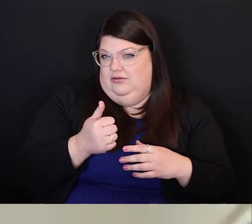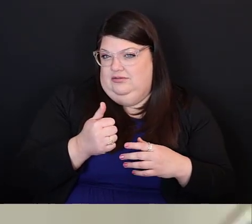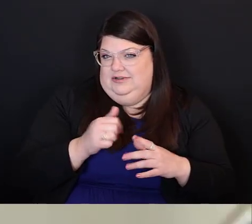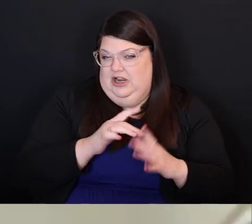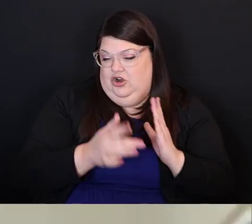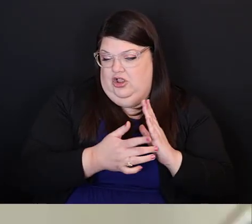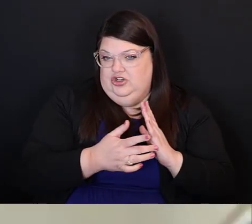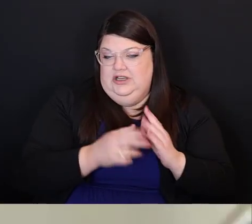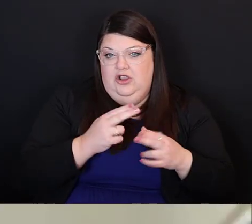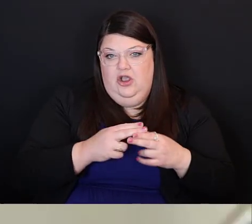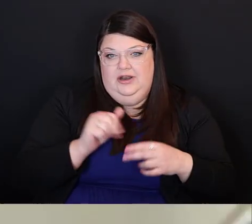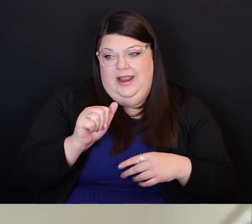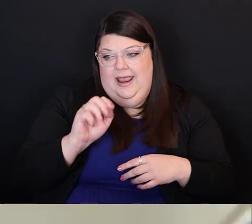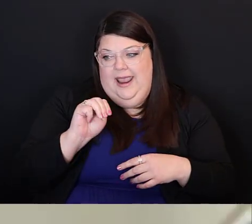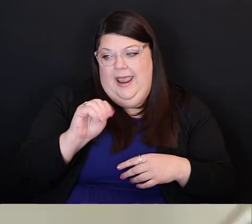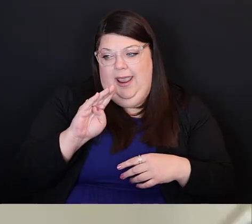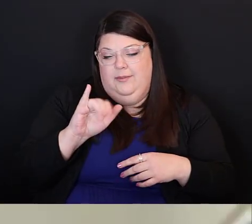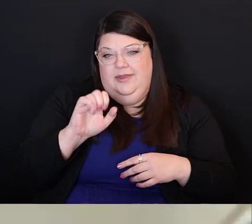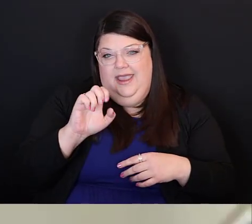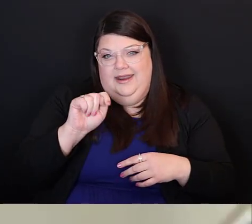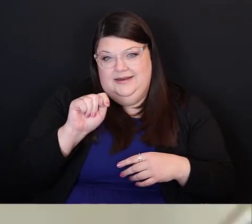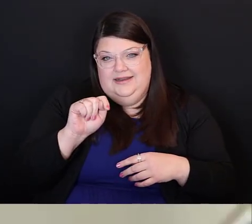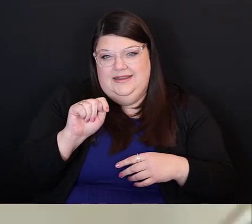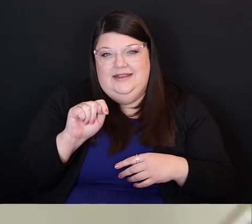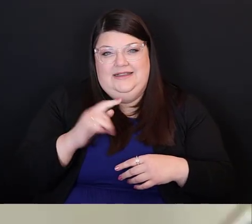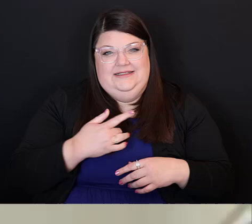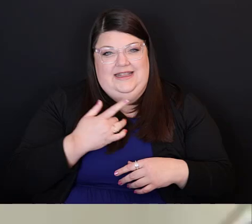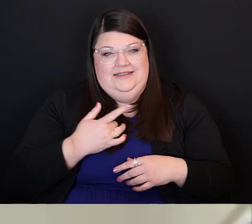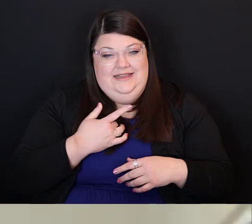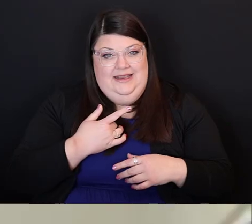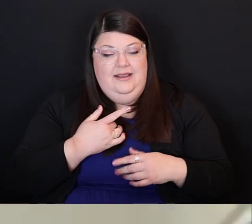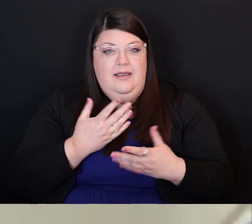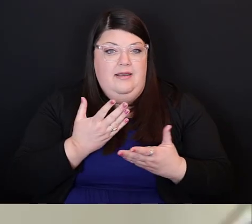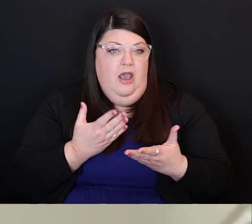But basically the idea is object detection using methods that are way less